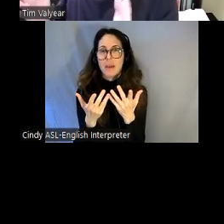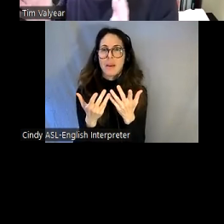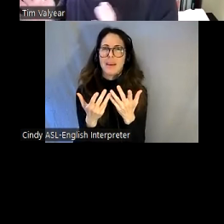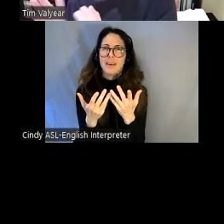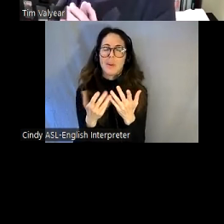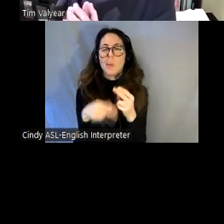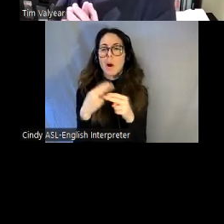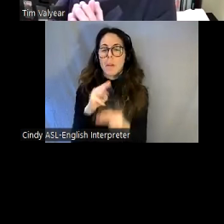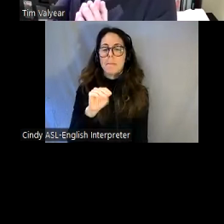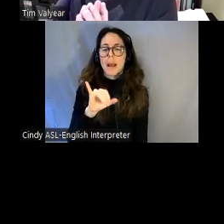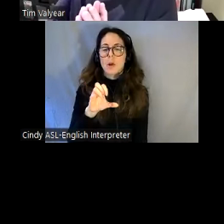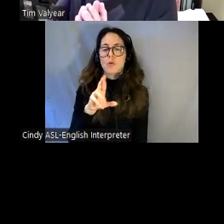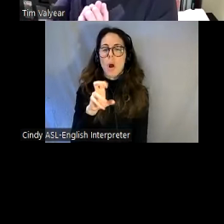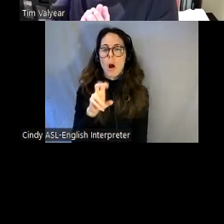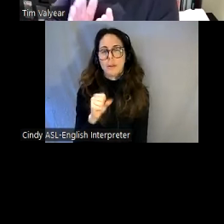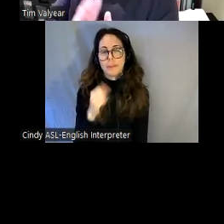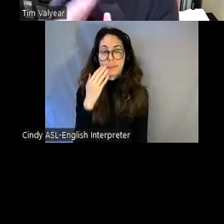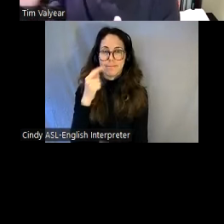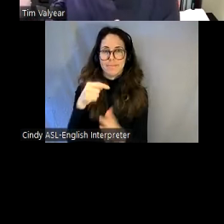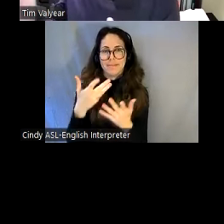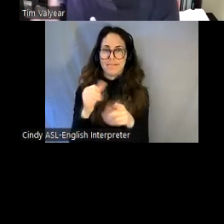Again, we want to stay 2 meters from somebody. A